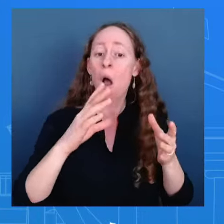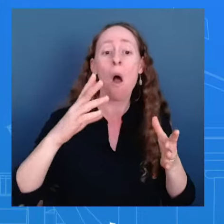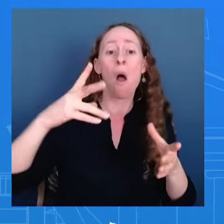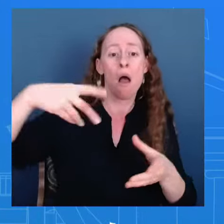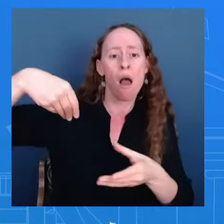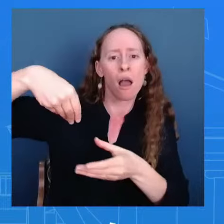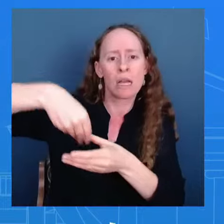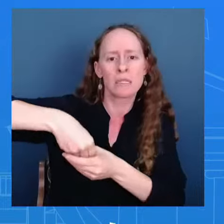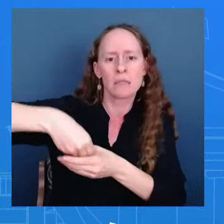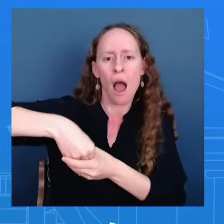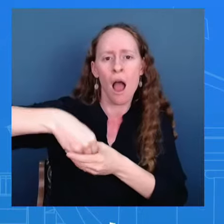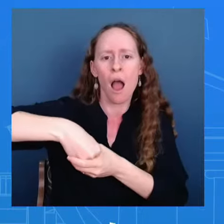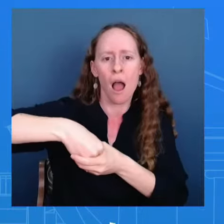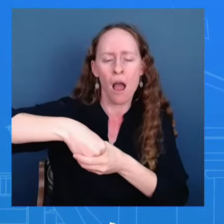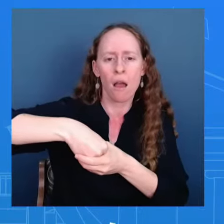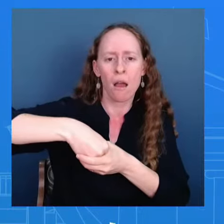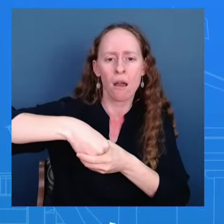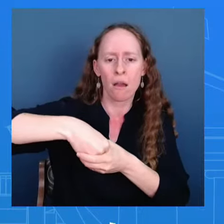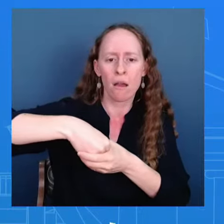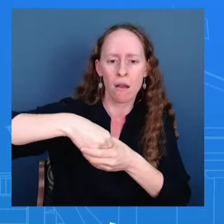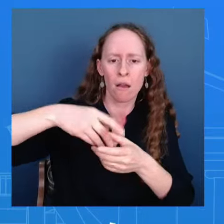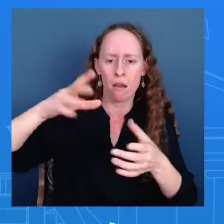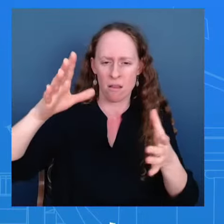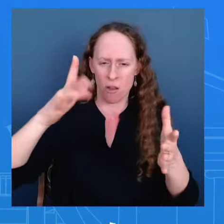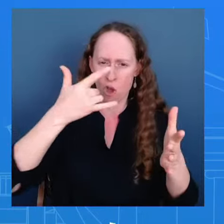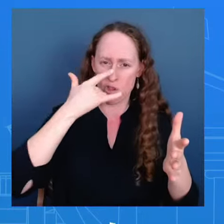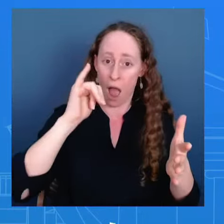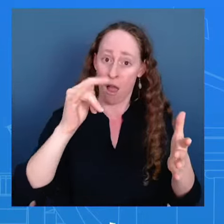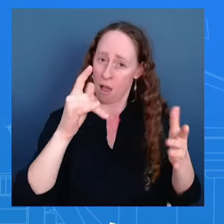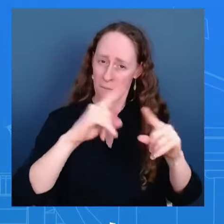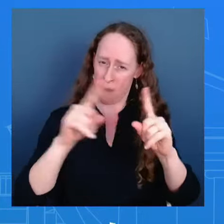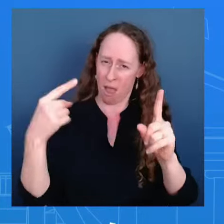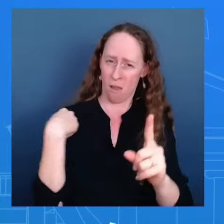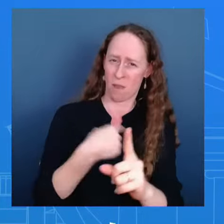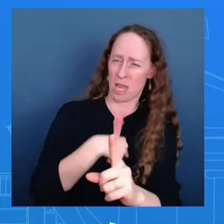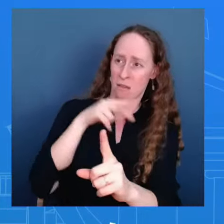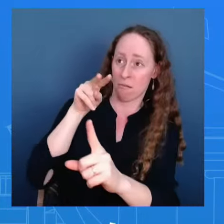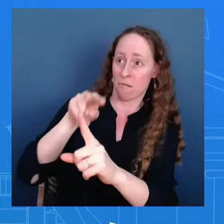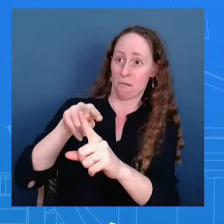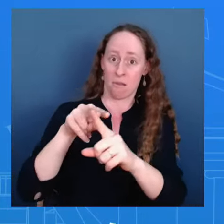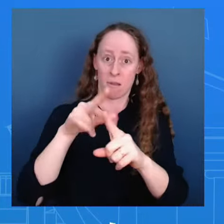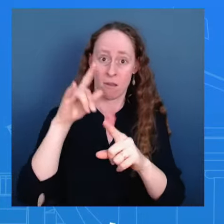Mr. Kirby: We do not consider this a major military or a major ground operation at this point, but again, we're watching it very closely.